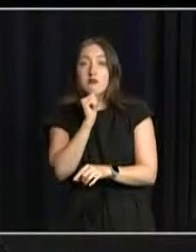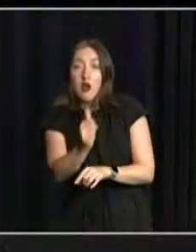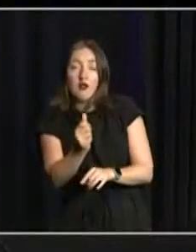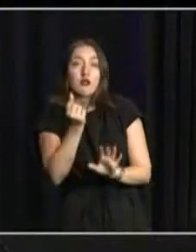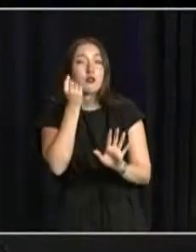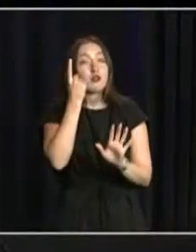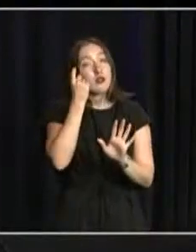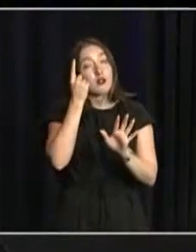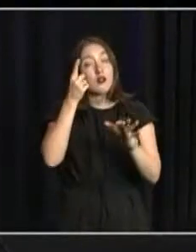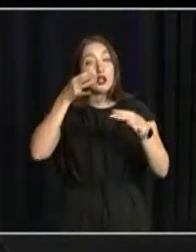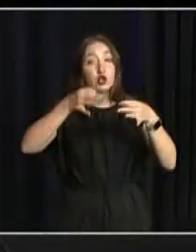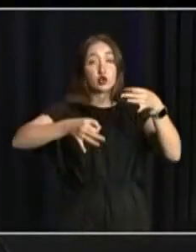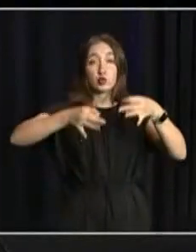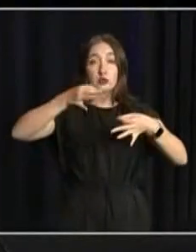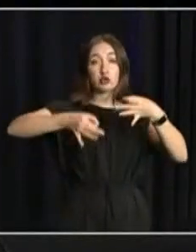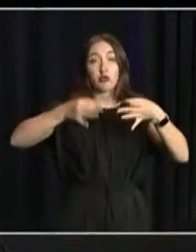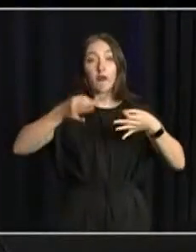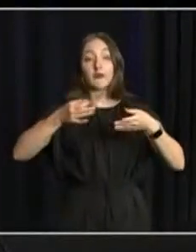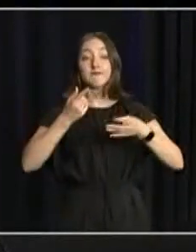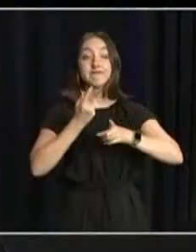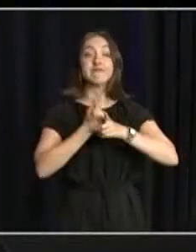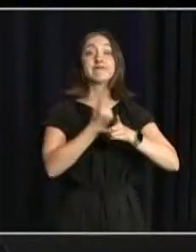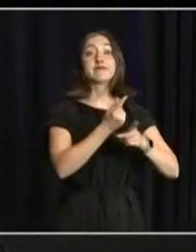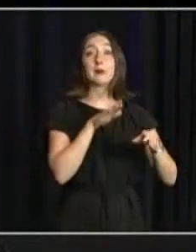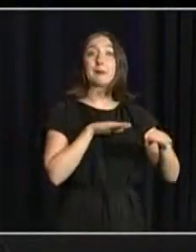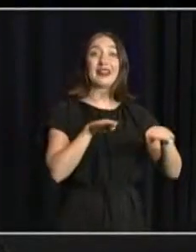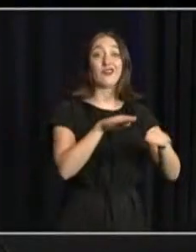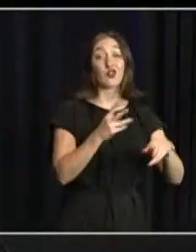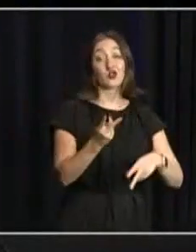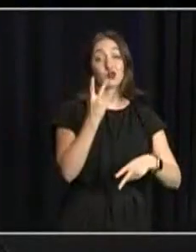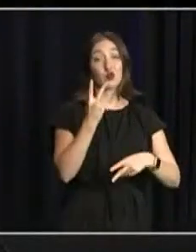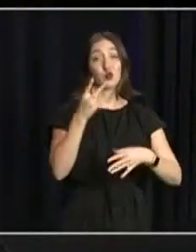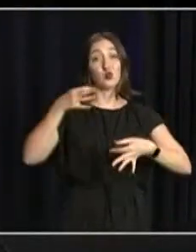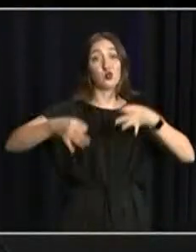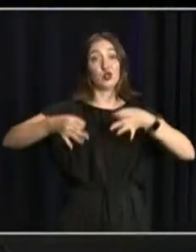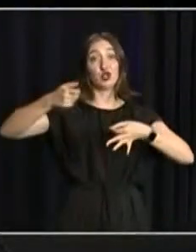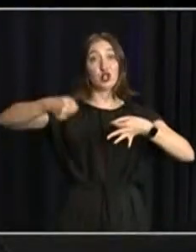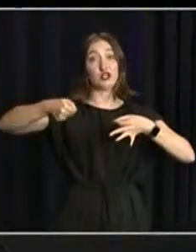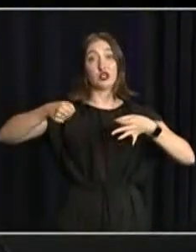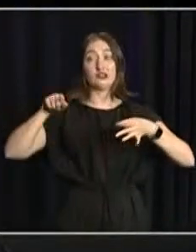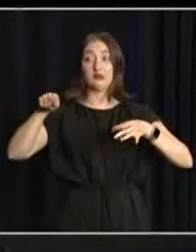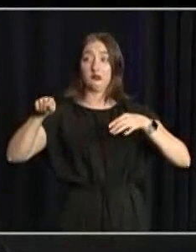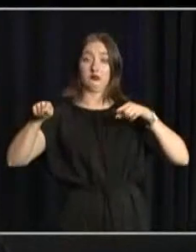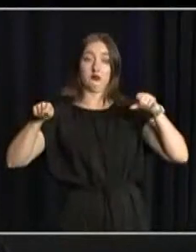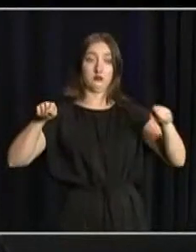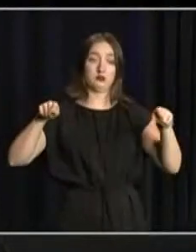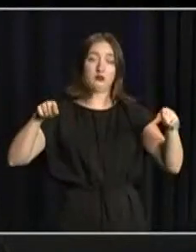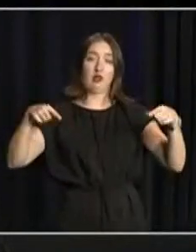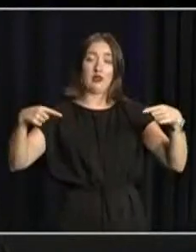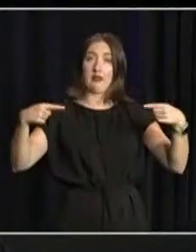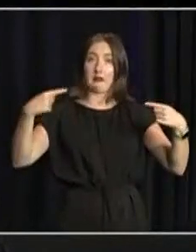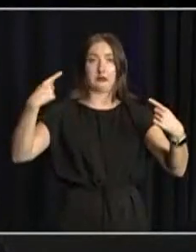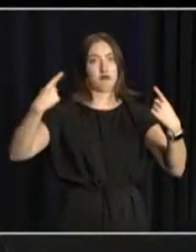quite some time and they will have to make the final determination whether that's been violated out.